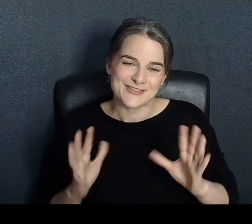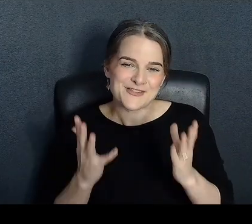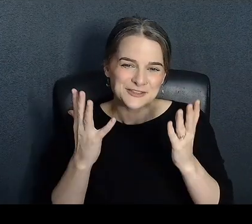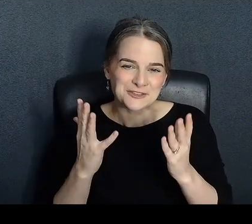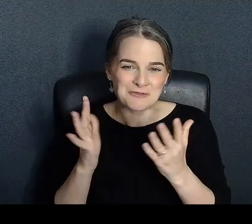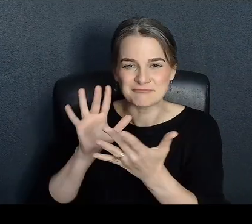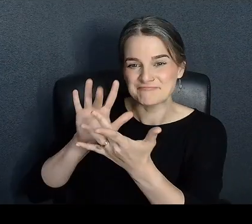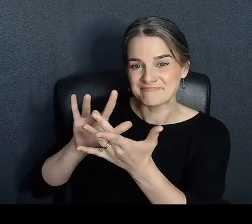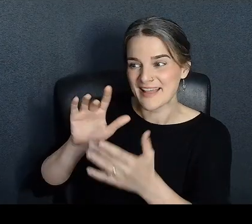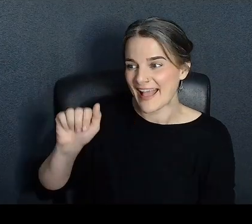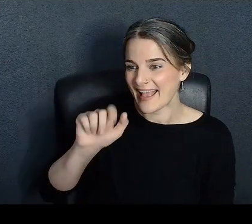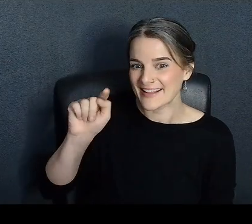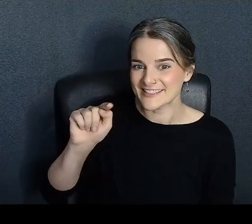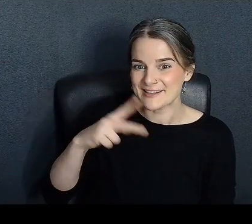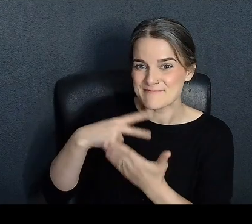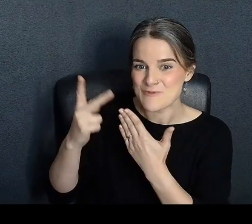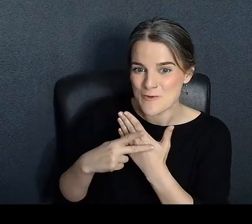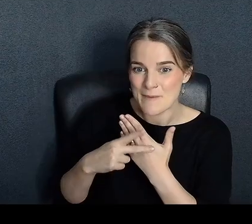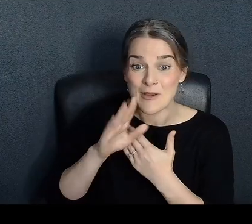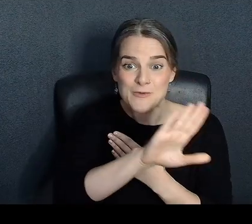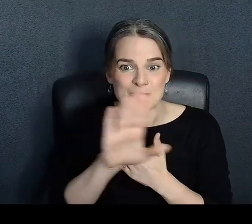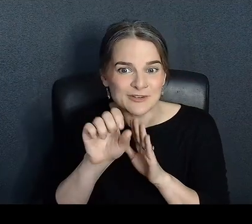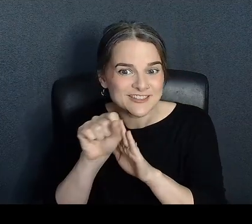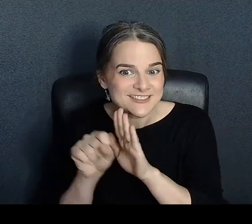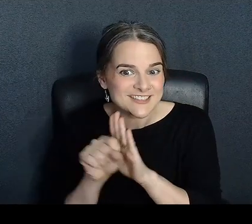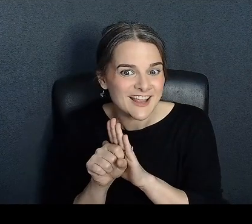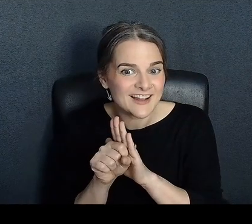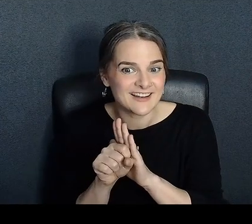and get a demo and try this stuff out. It's pretty neat.